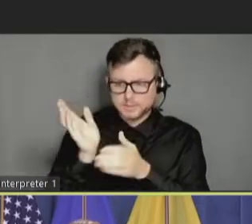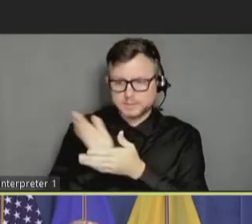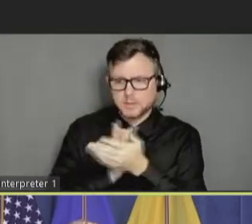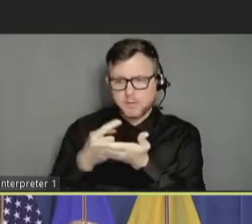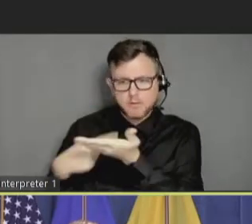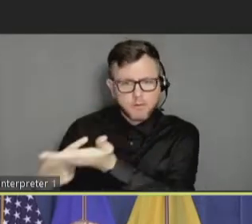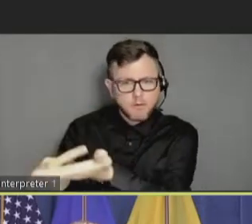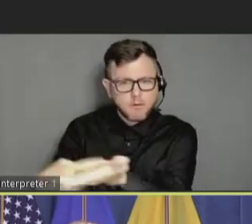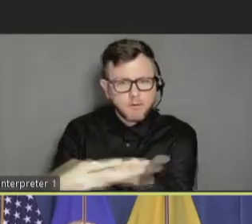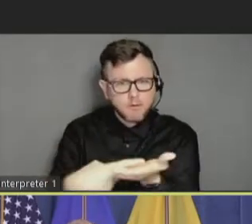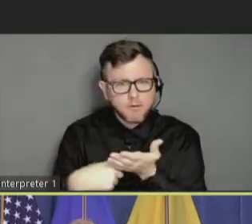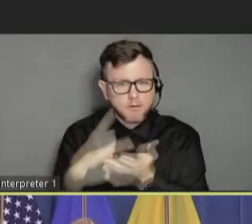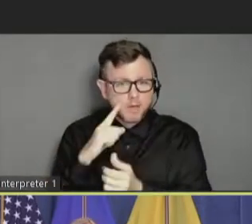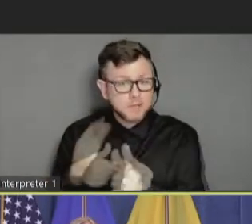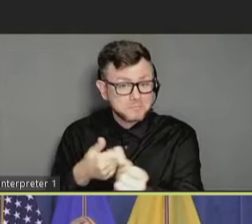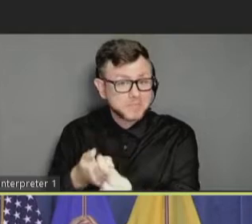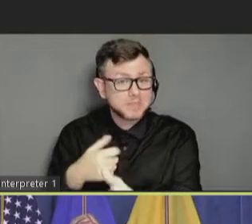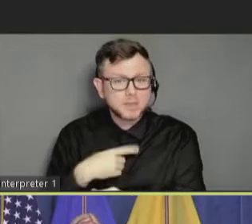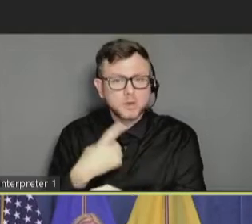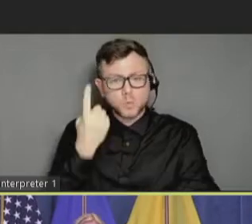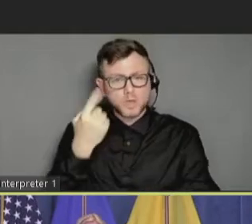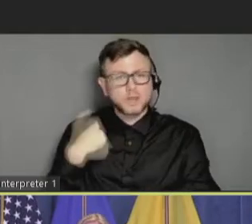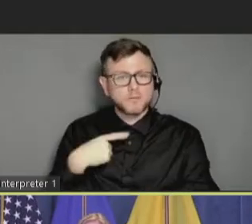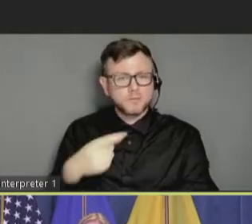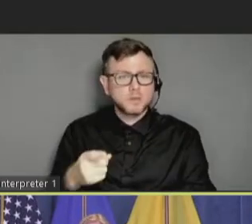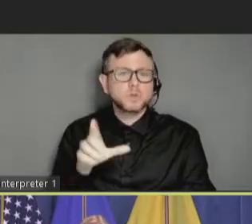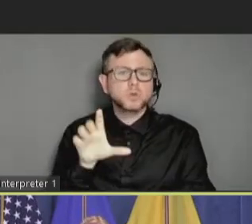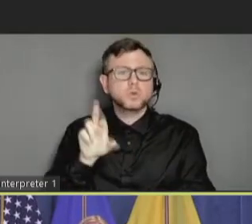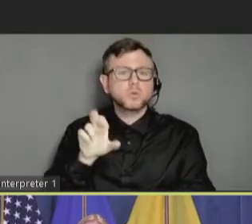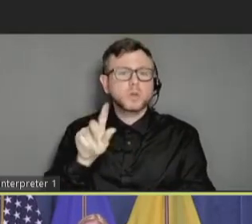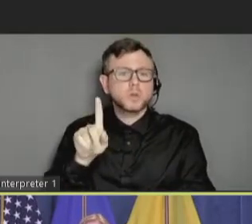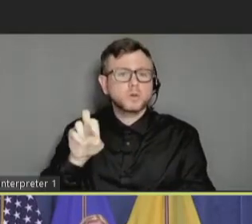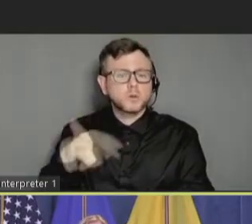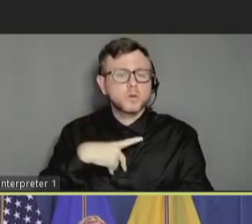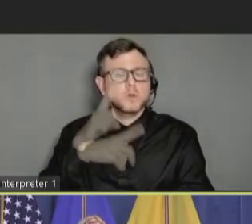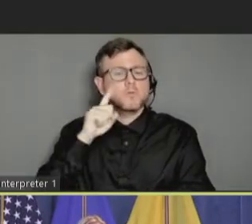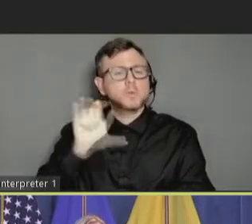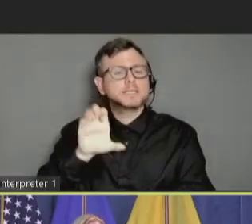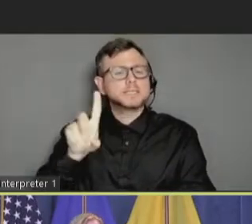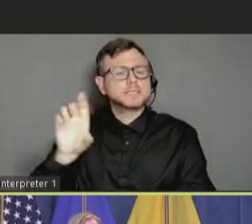was going on. One of them happened to be the curator of the CDC Museum. And she was very,